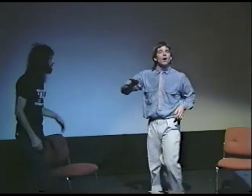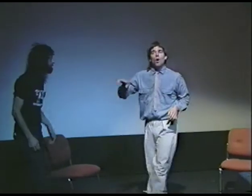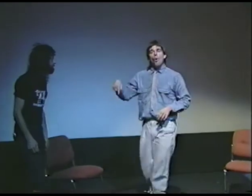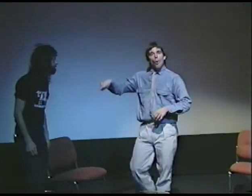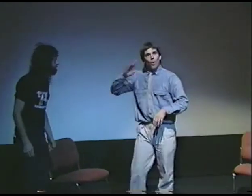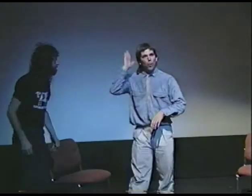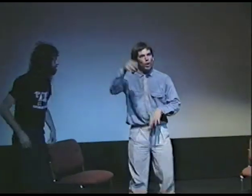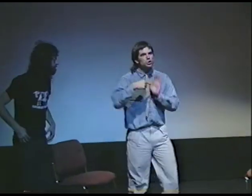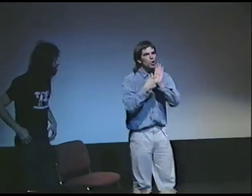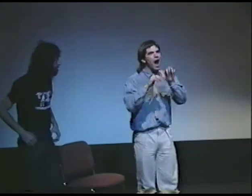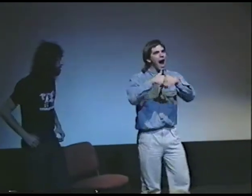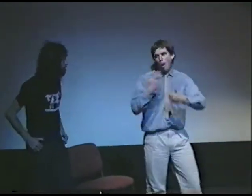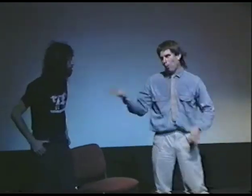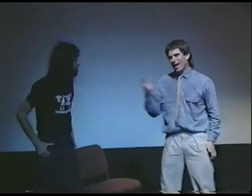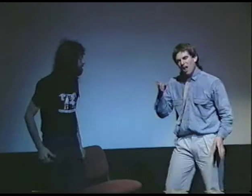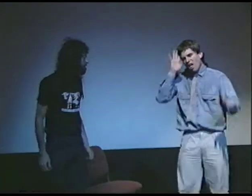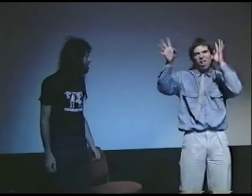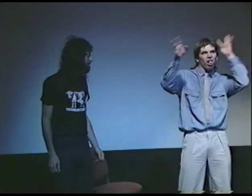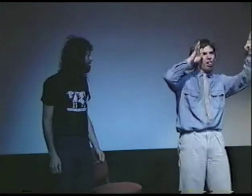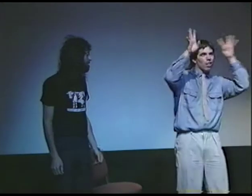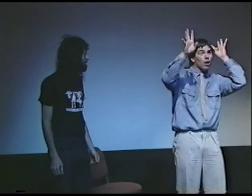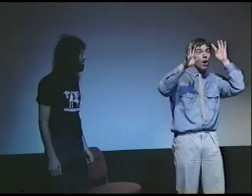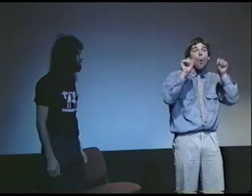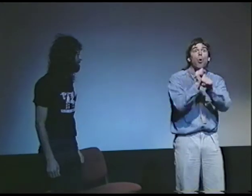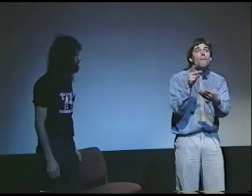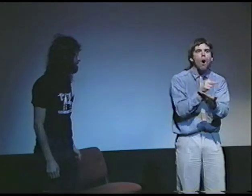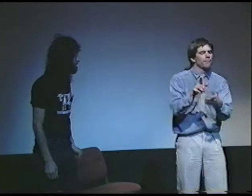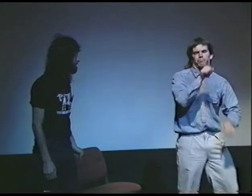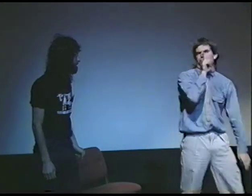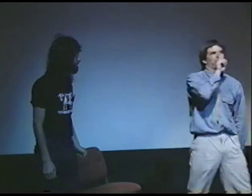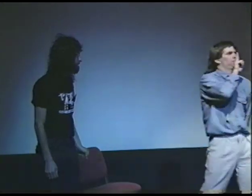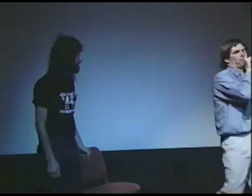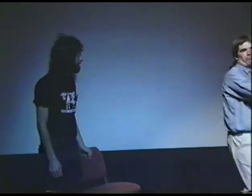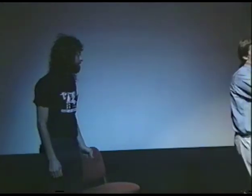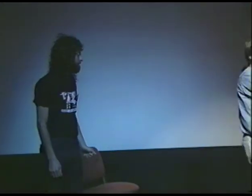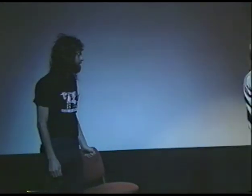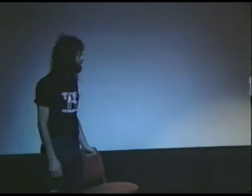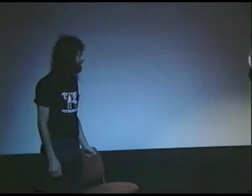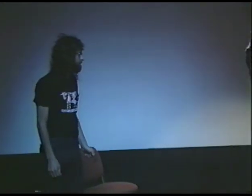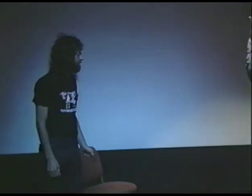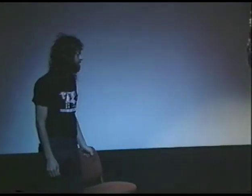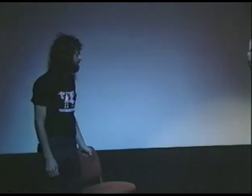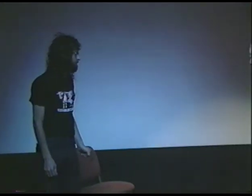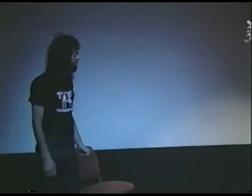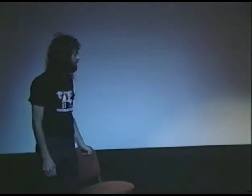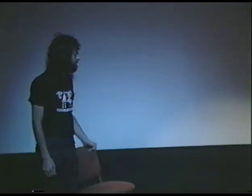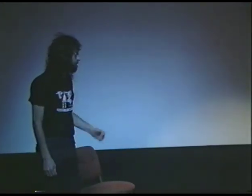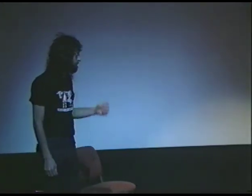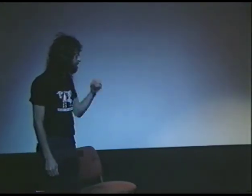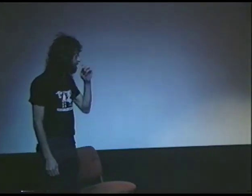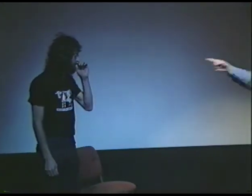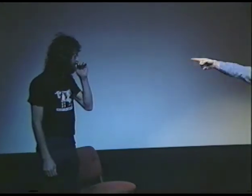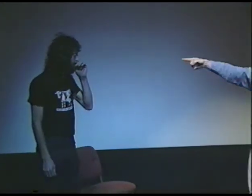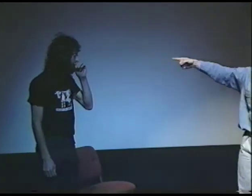OK, now we're going to show you how the two of us improv and come up with poems. Were not going to create a poem right now. We're just going to play, OK?